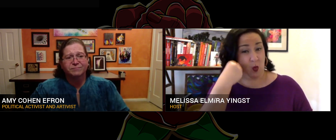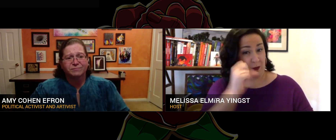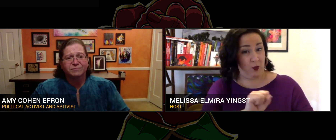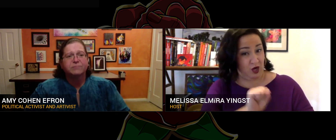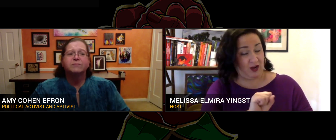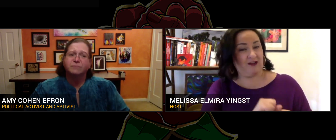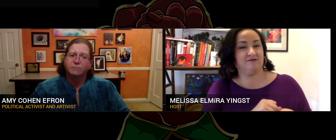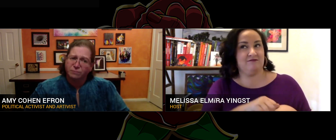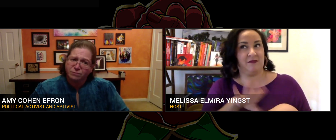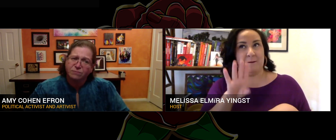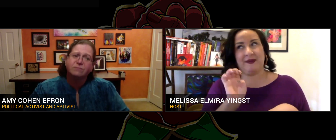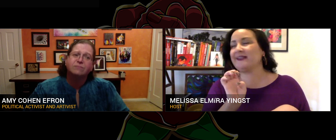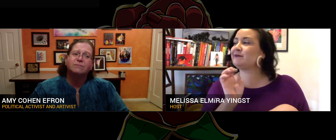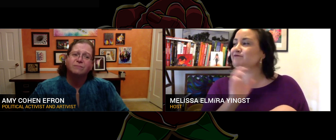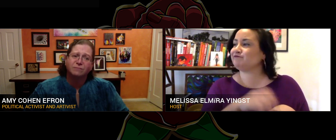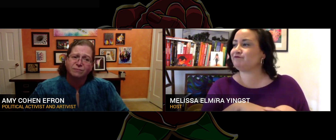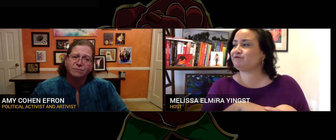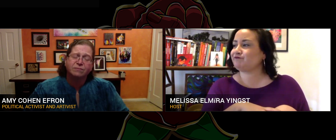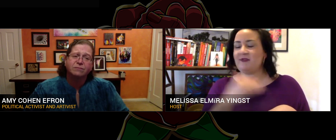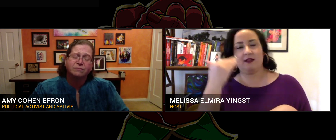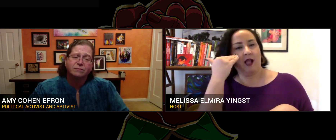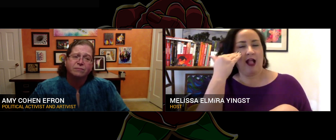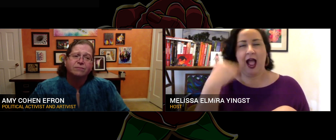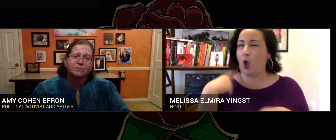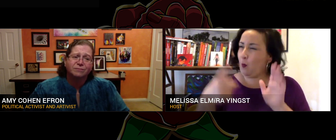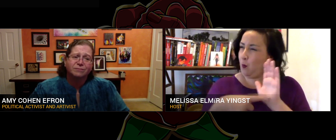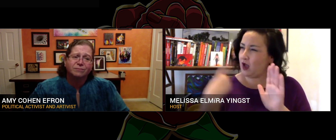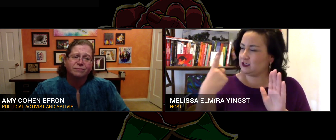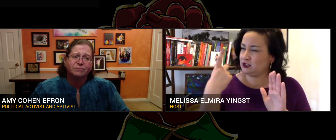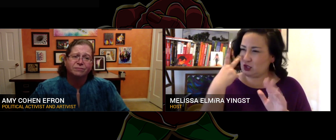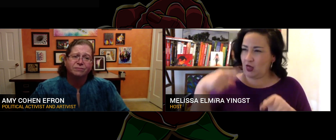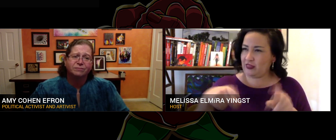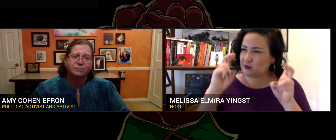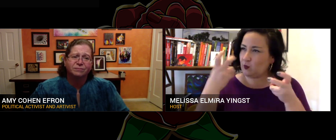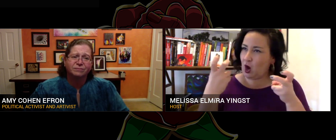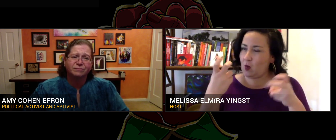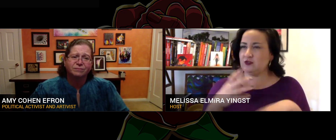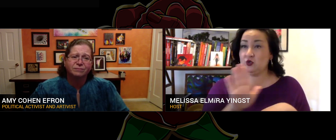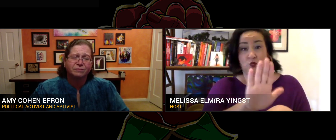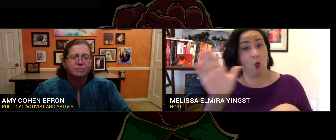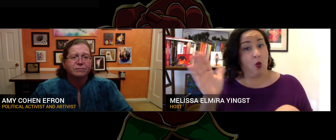and do your homework. Be knowledgeable, I once saw this quote,